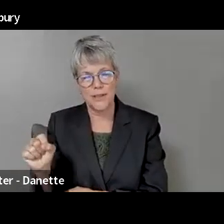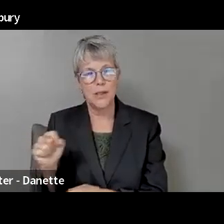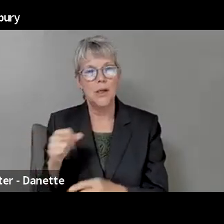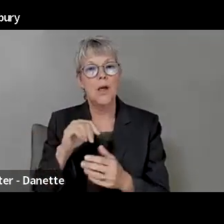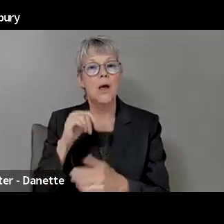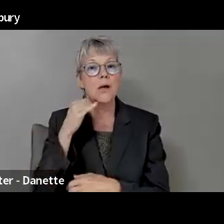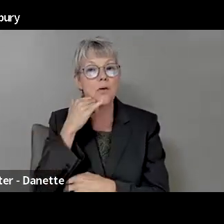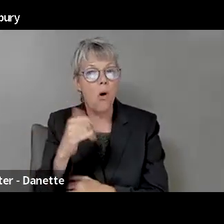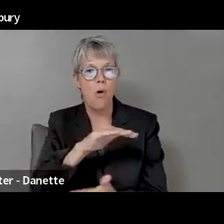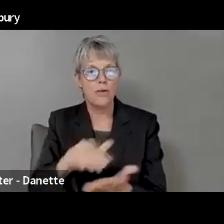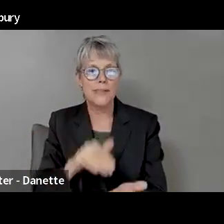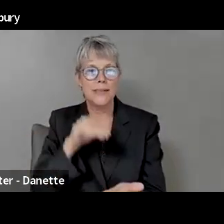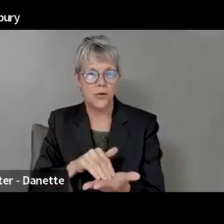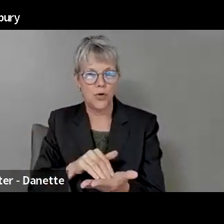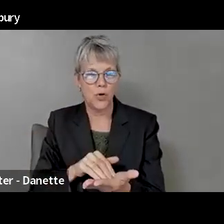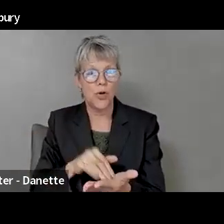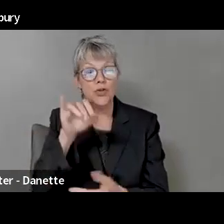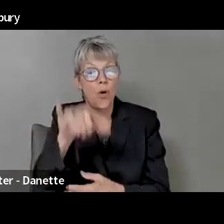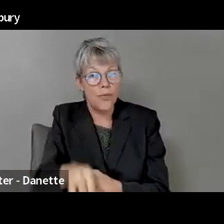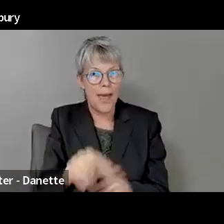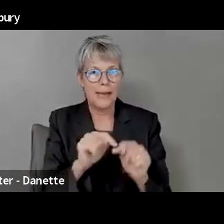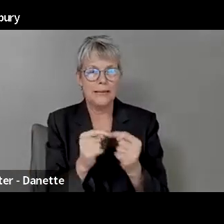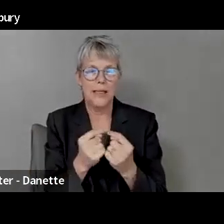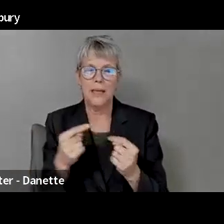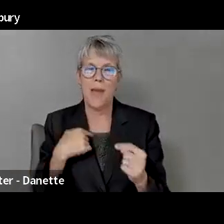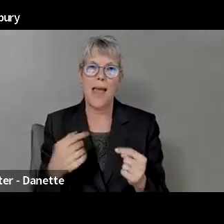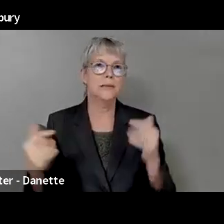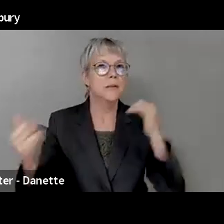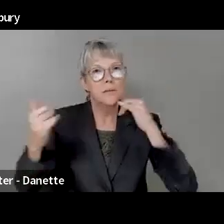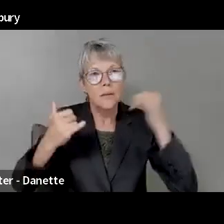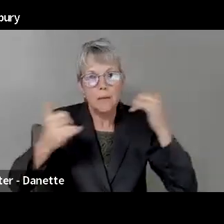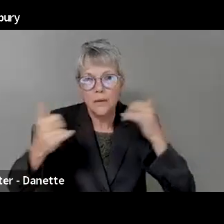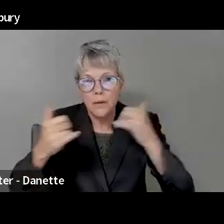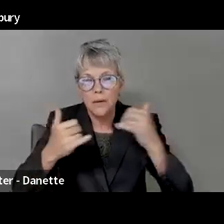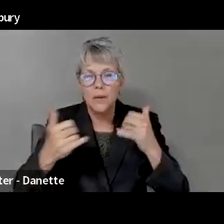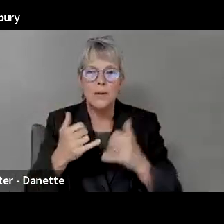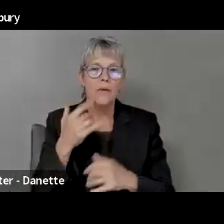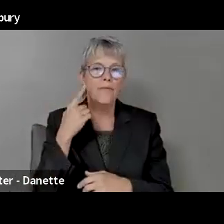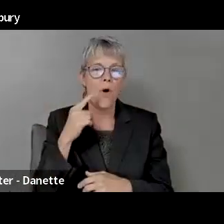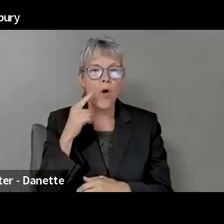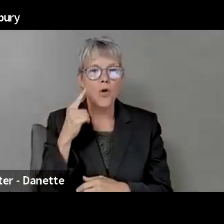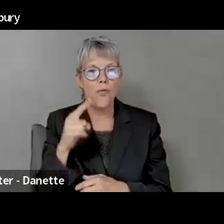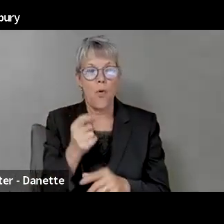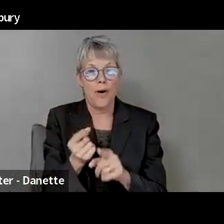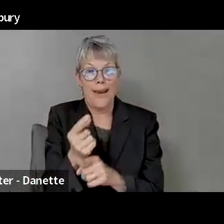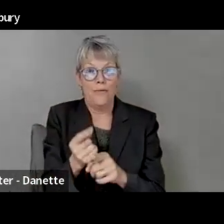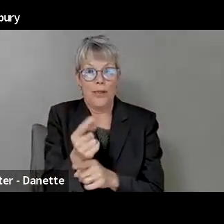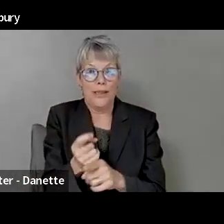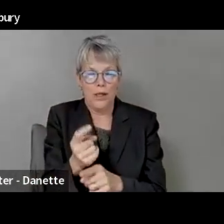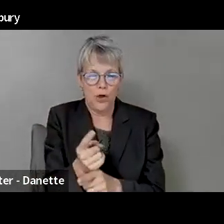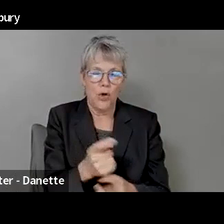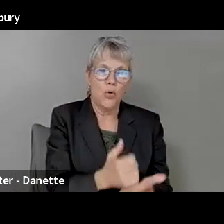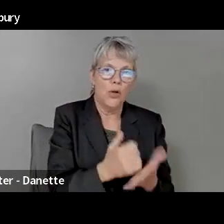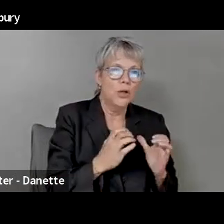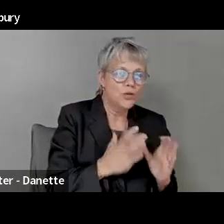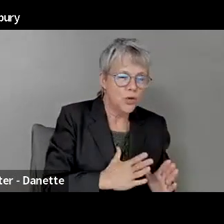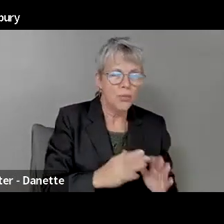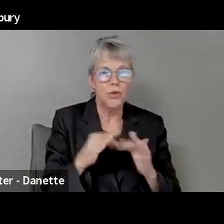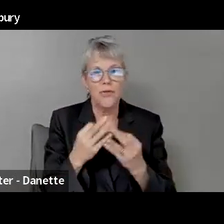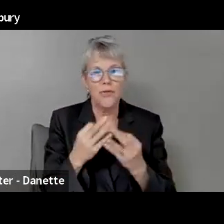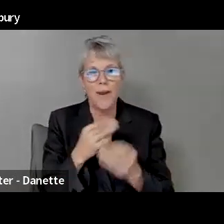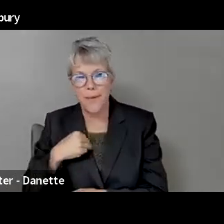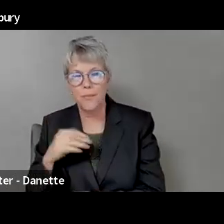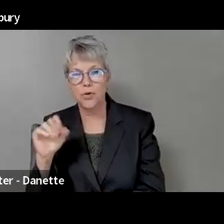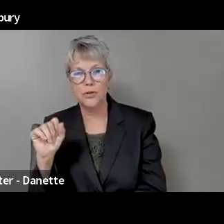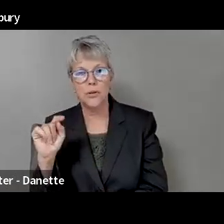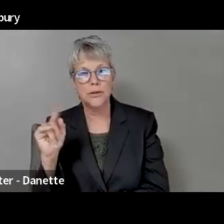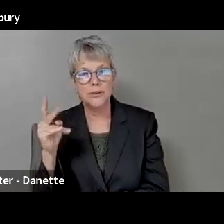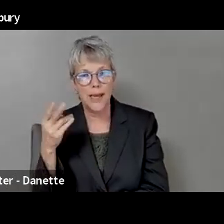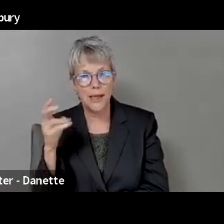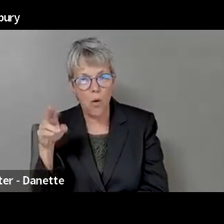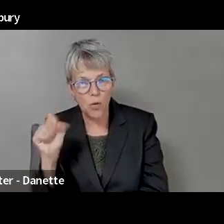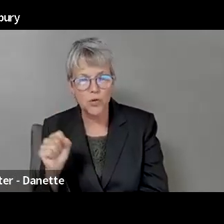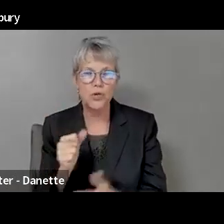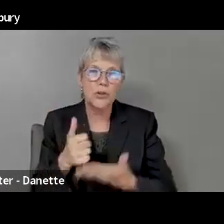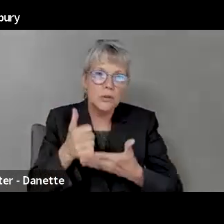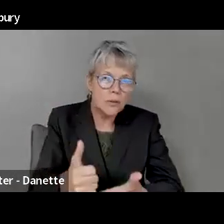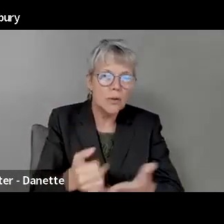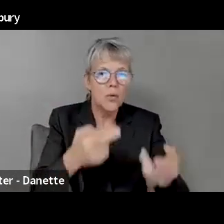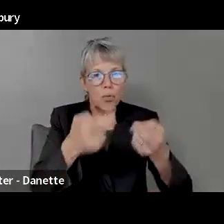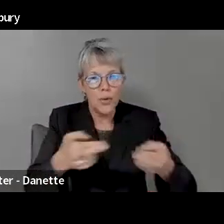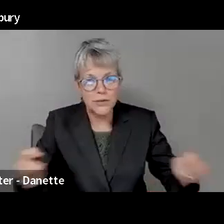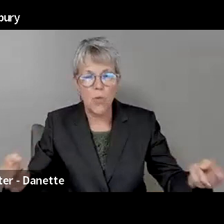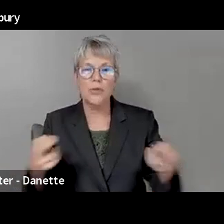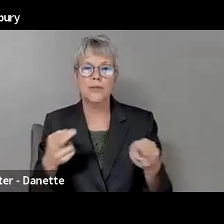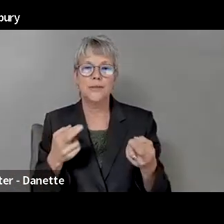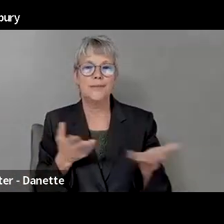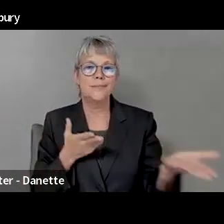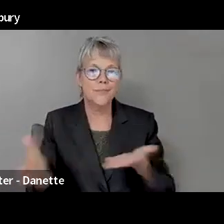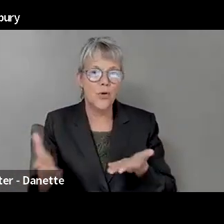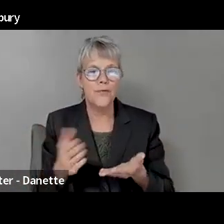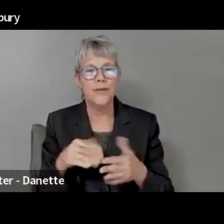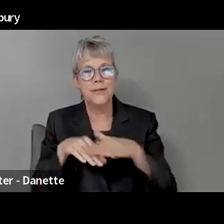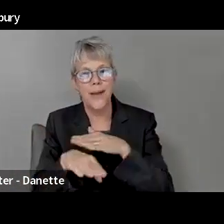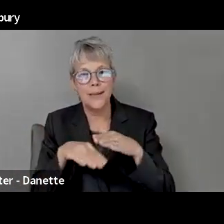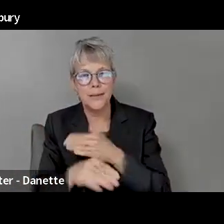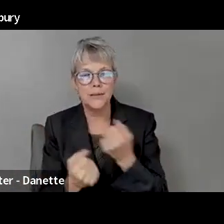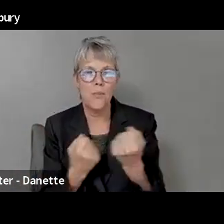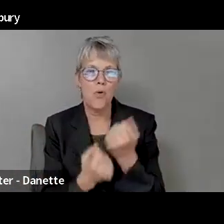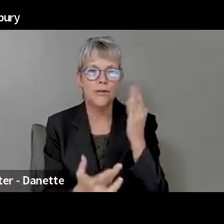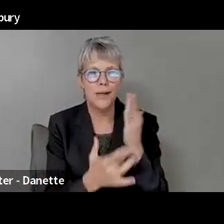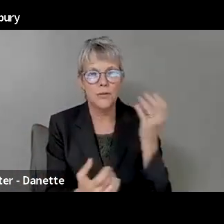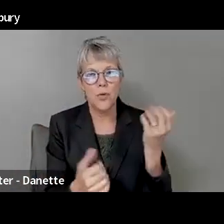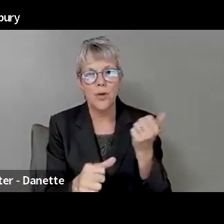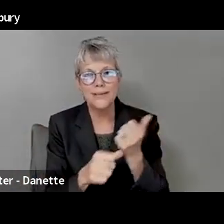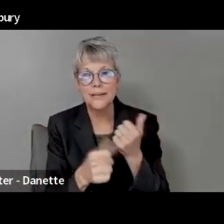Jennifer Meade (she/her): So this team fields, thousands of phone calls a year and help consumers, family members, stakeholders, Really, whoever falls in with just resources, service access for technical assistance, and any kind of general information.